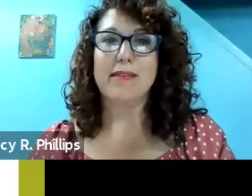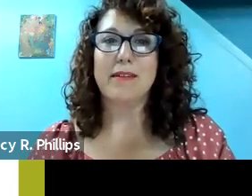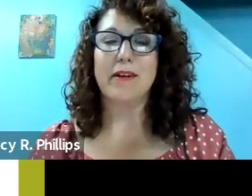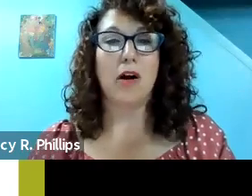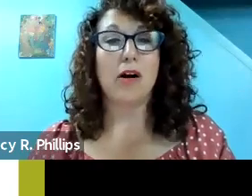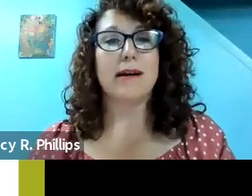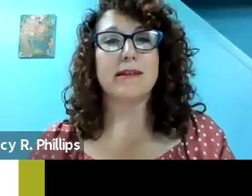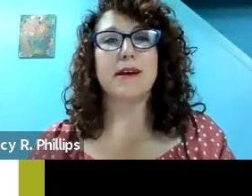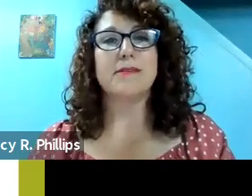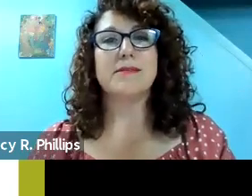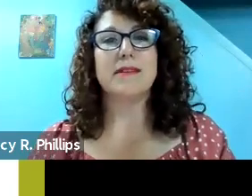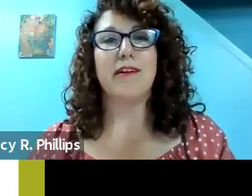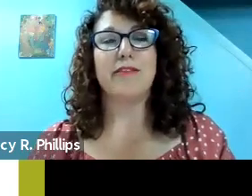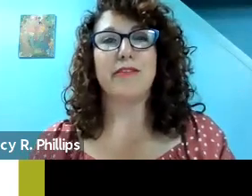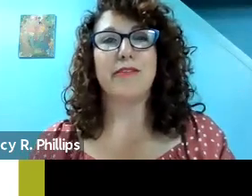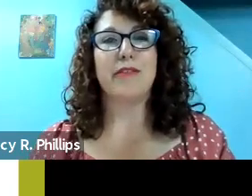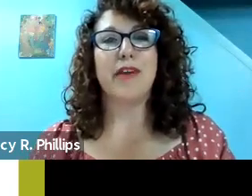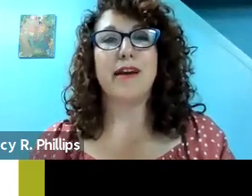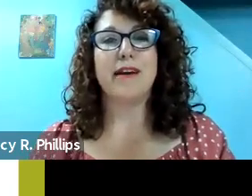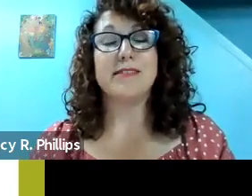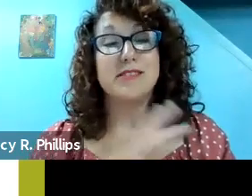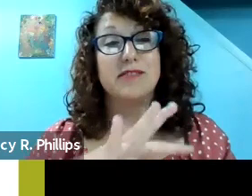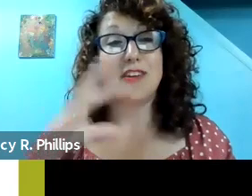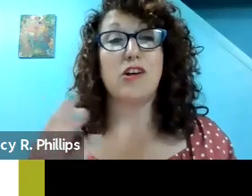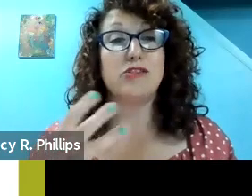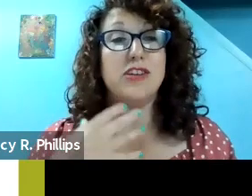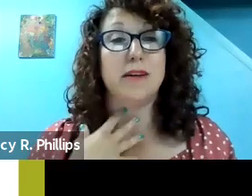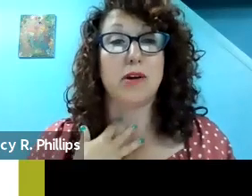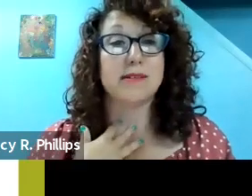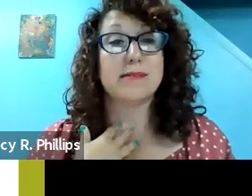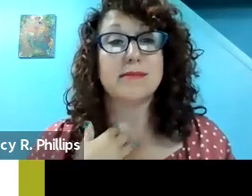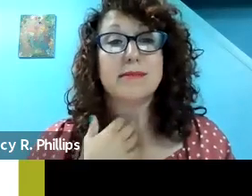considering all aspects of the assistive technology process.